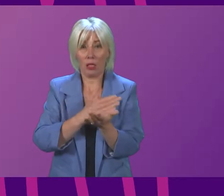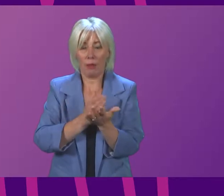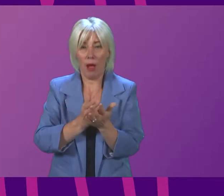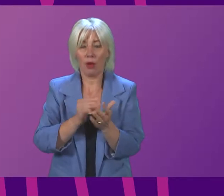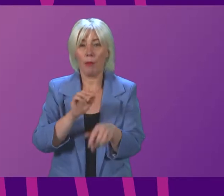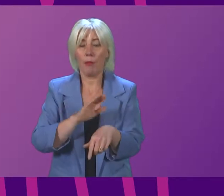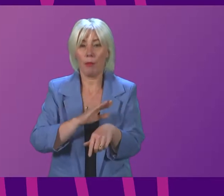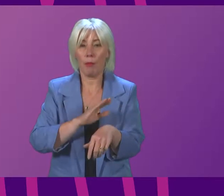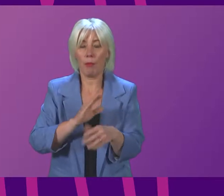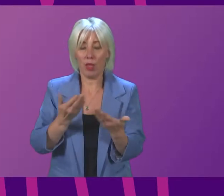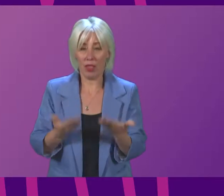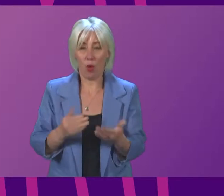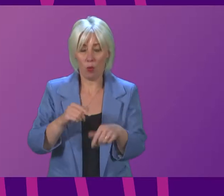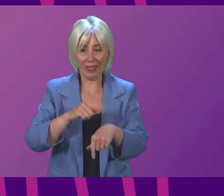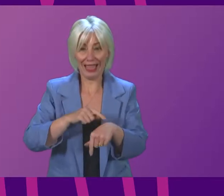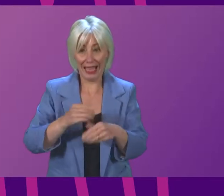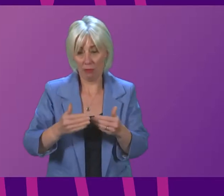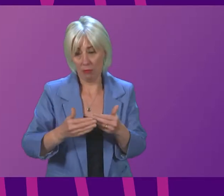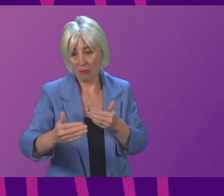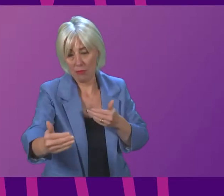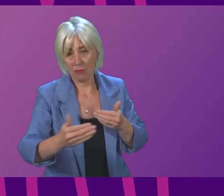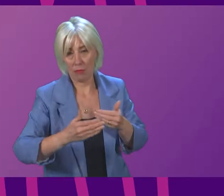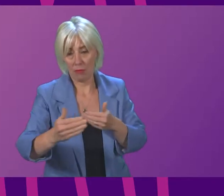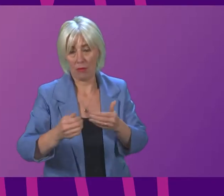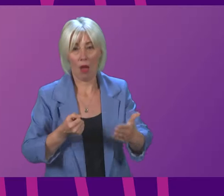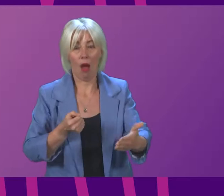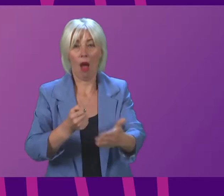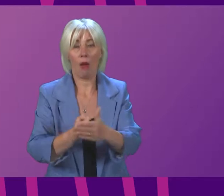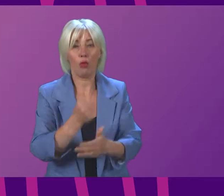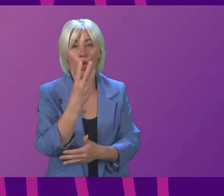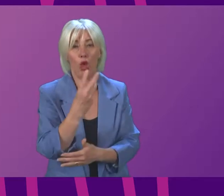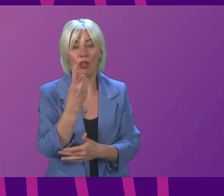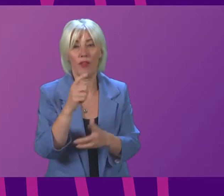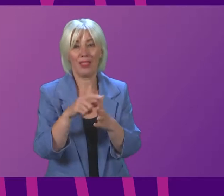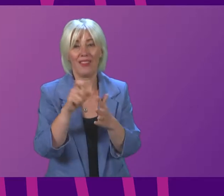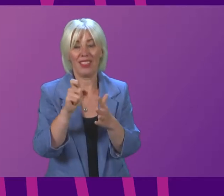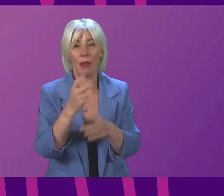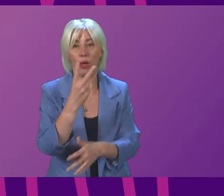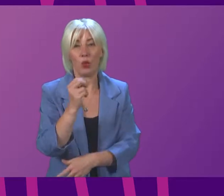as the period within the inquiry’s scope will go up to 31 December 2022,